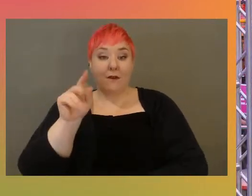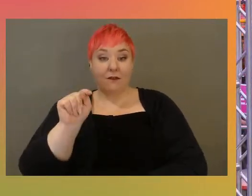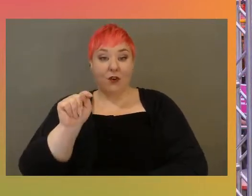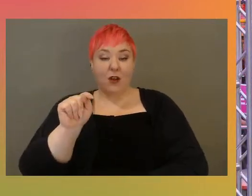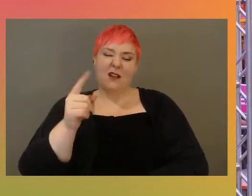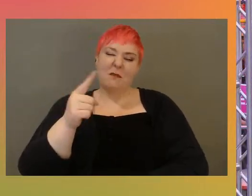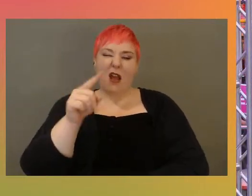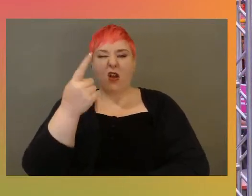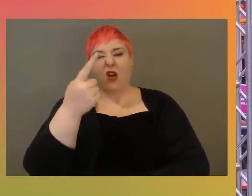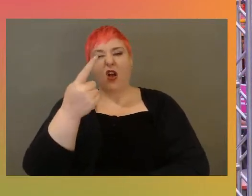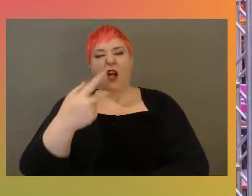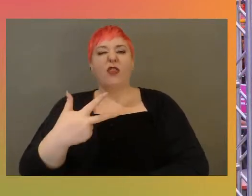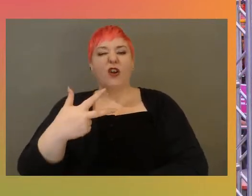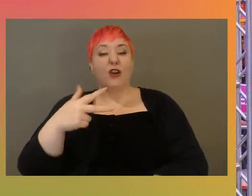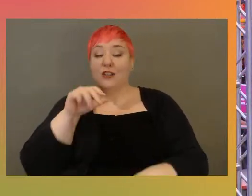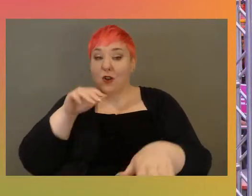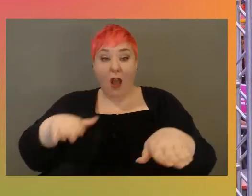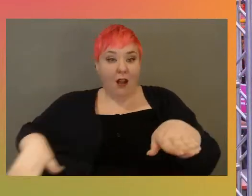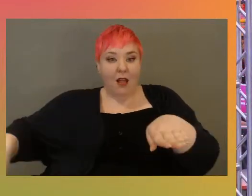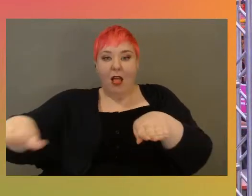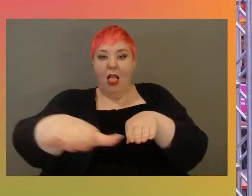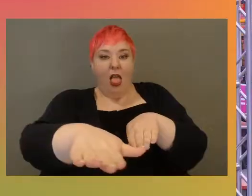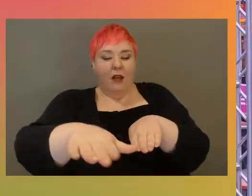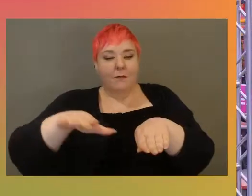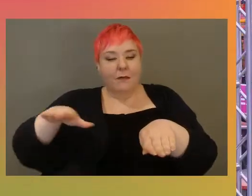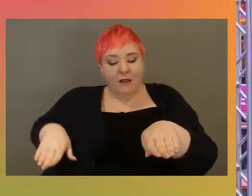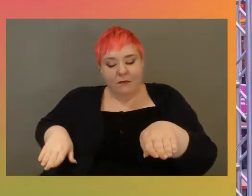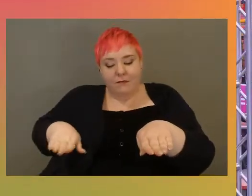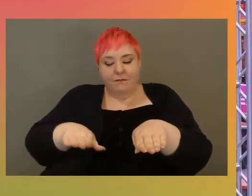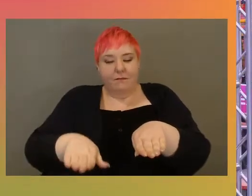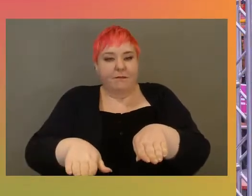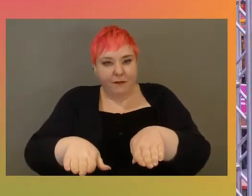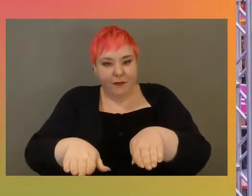LEG IN THE AIR.